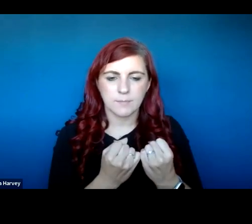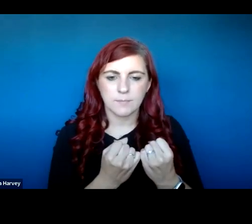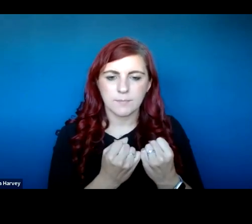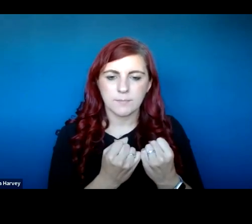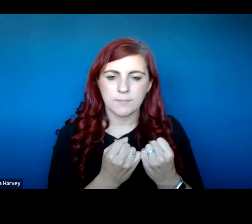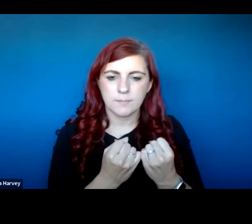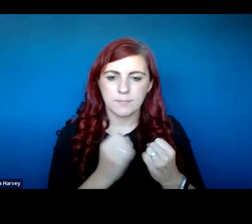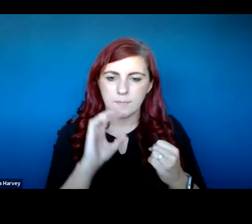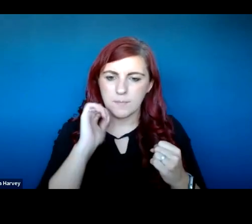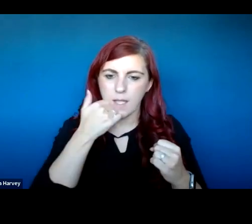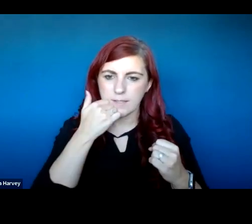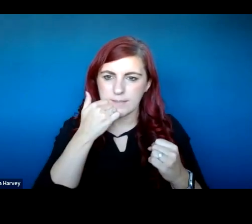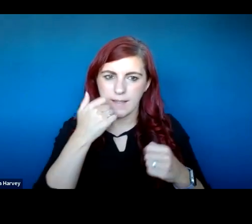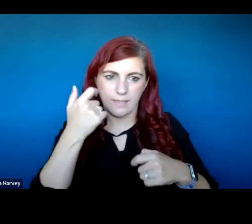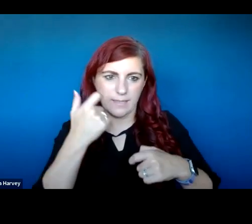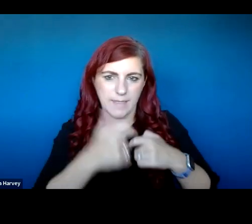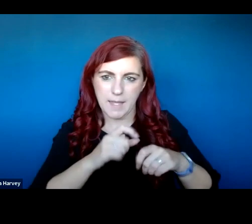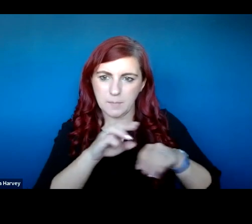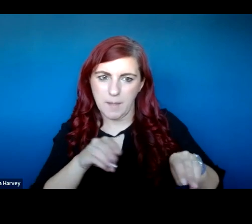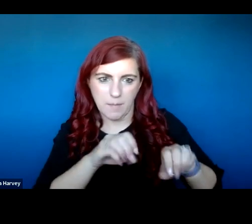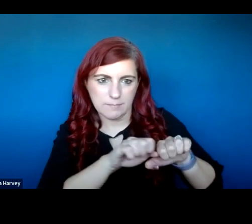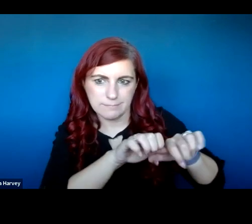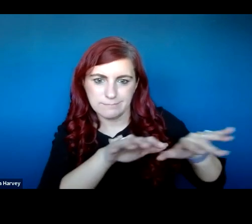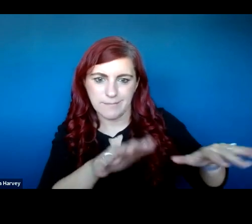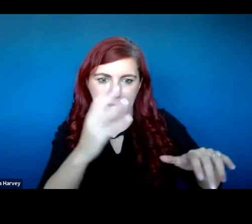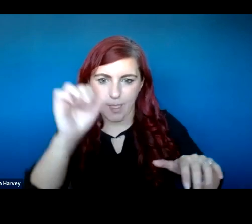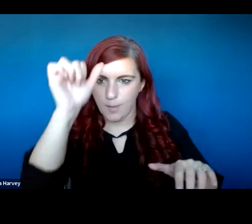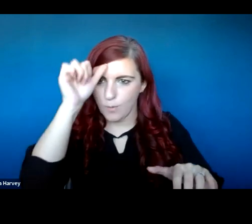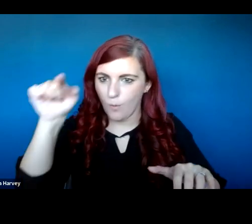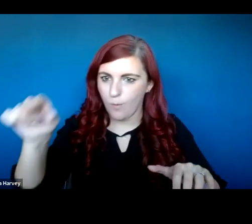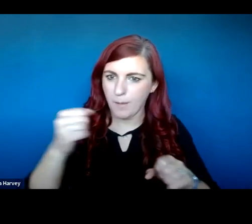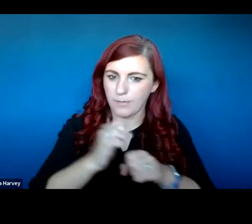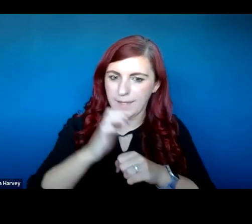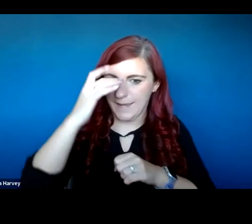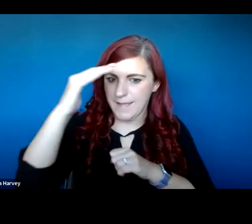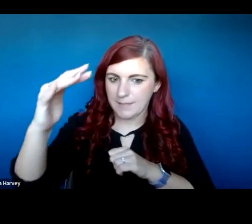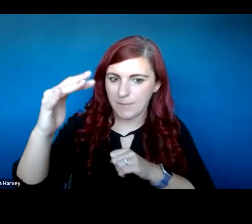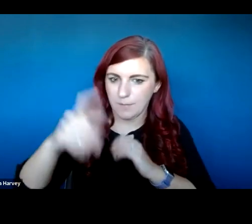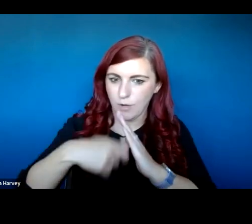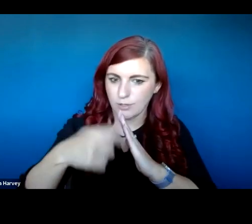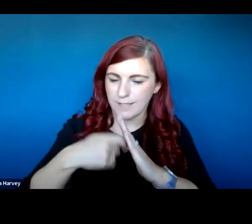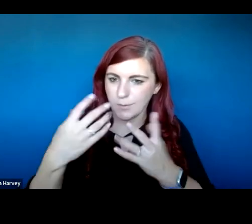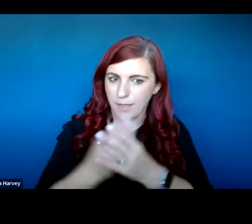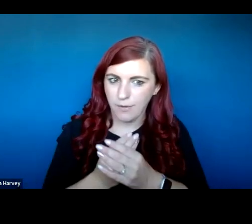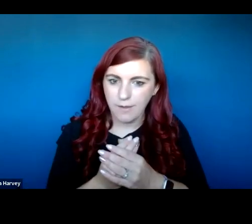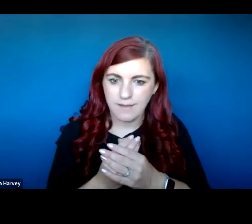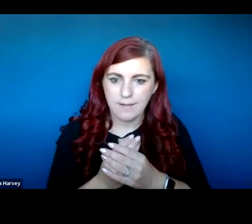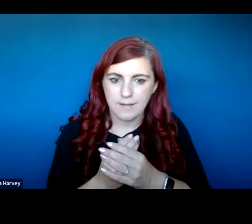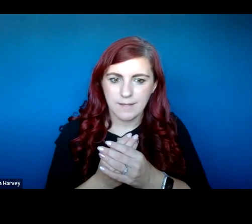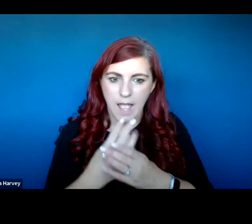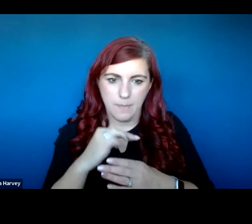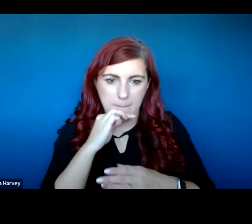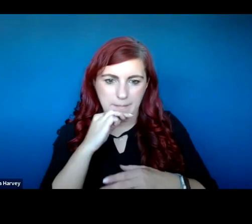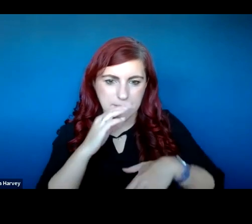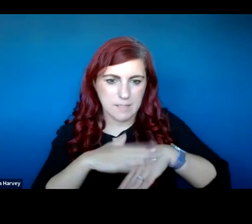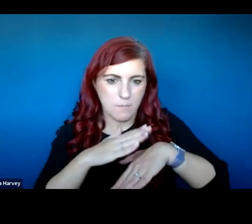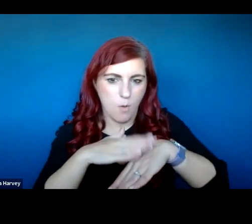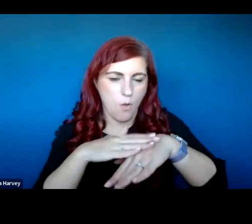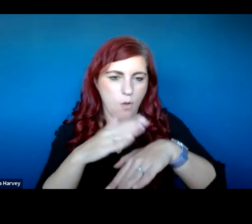around about the Together Academy, which will be more awareness for people